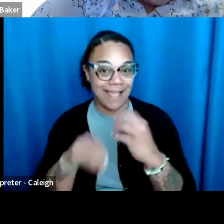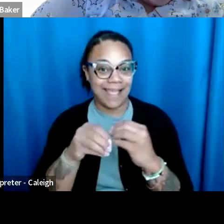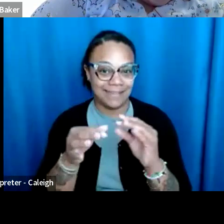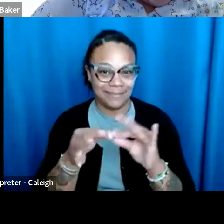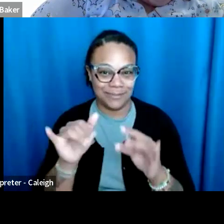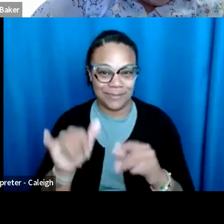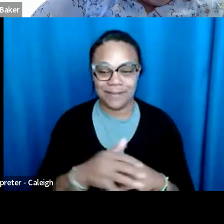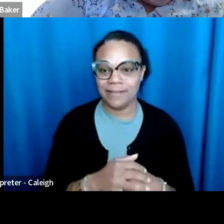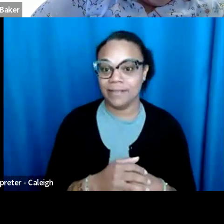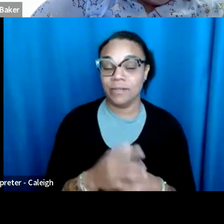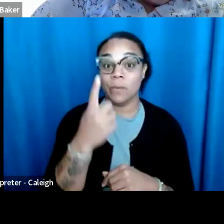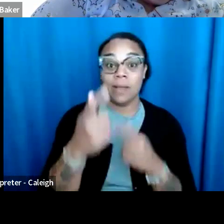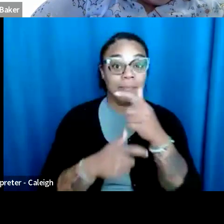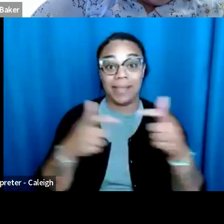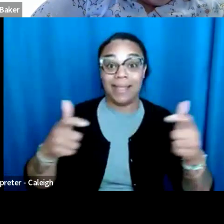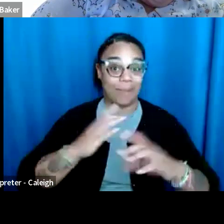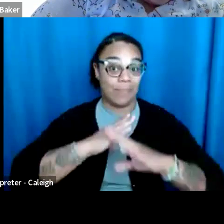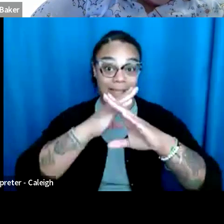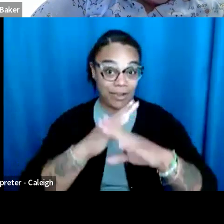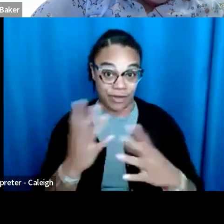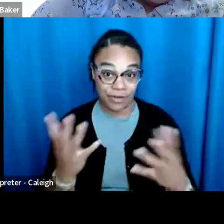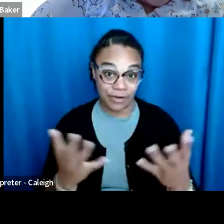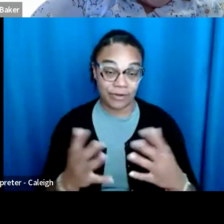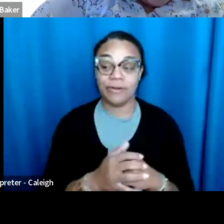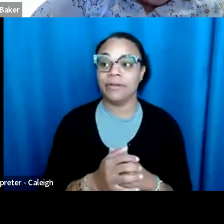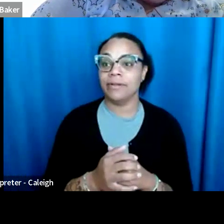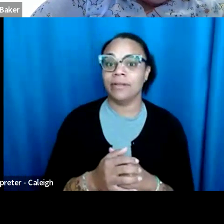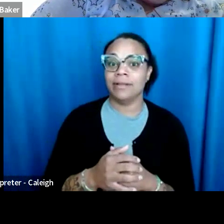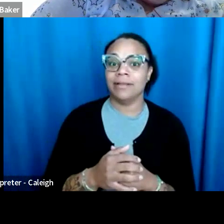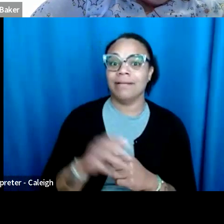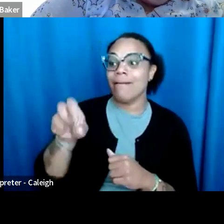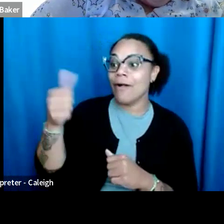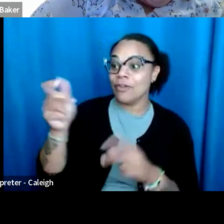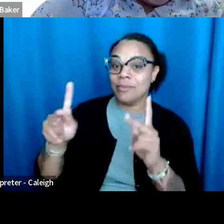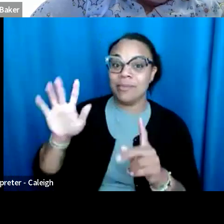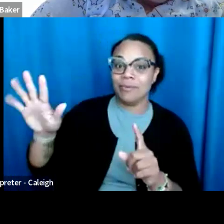a big barrier is outside perception of people with disabilities.